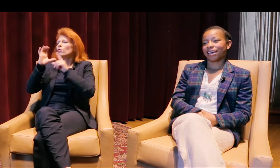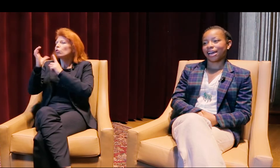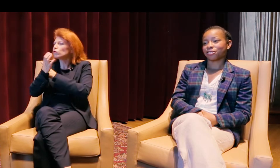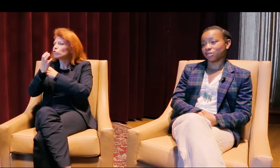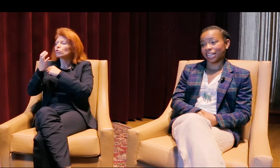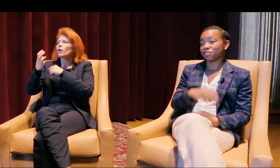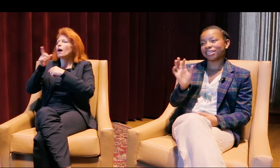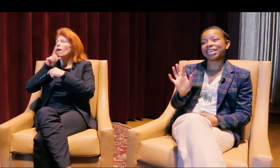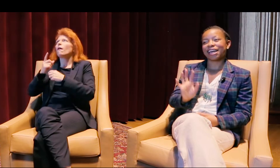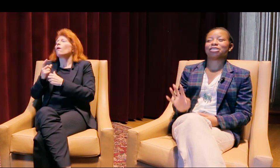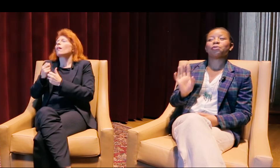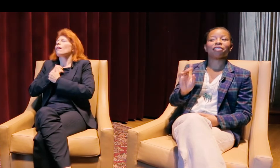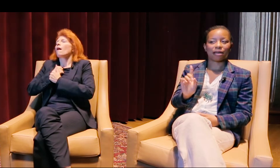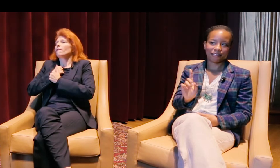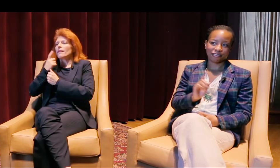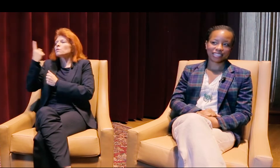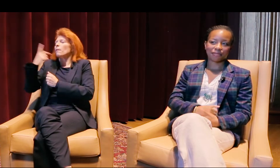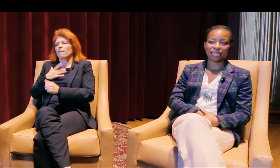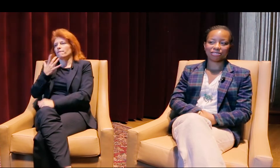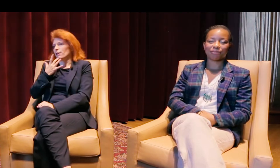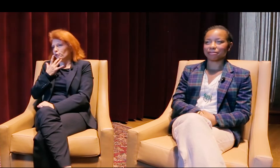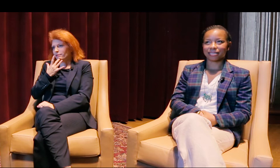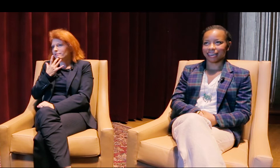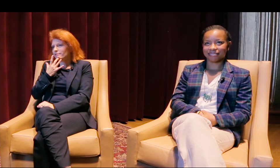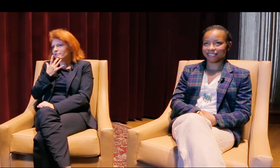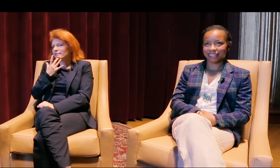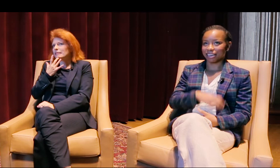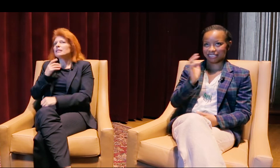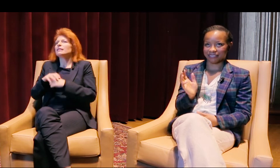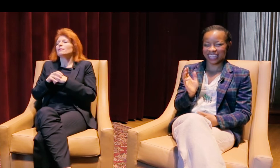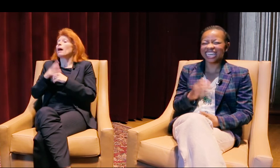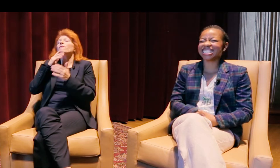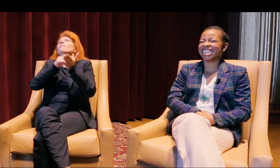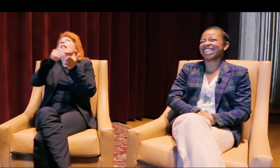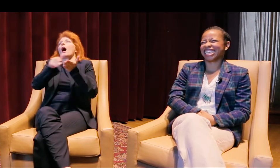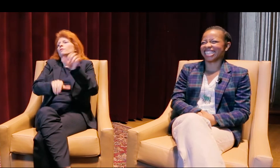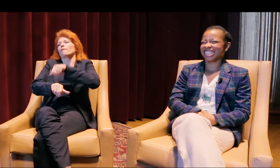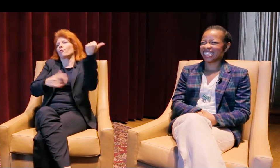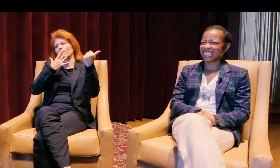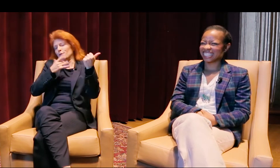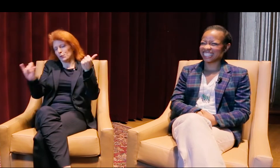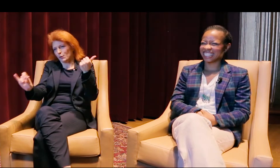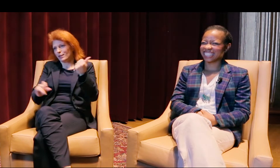that I truly love, so I'd say that is one of my favorites but I do probably have thousands of others .